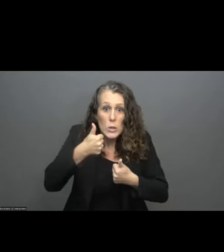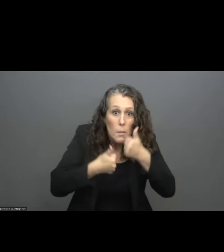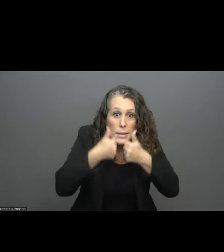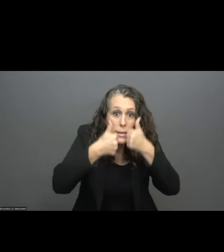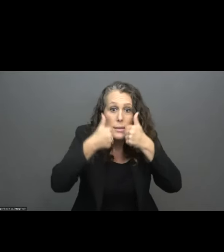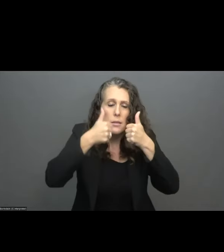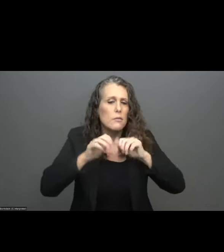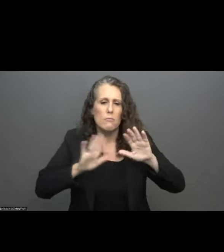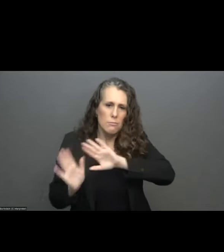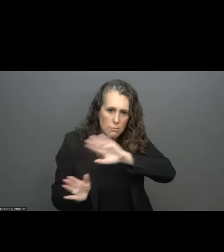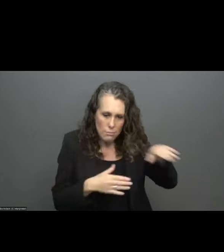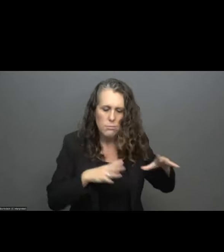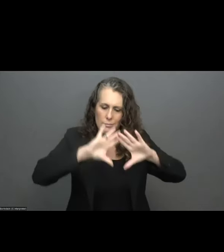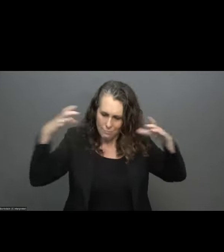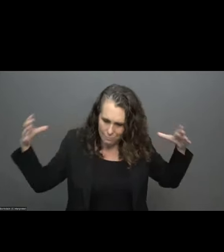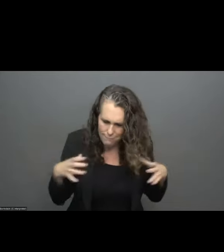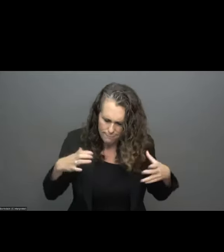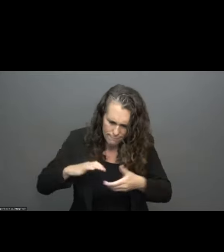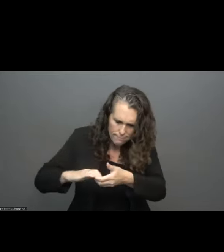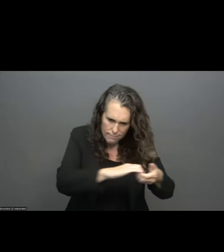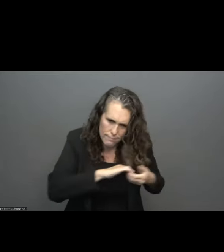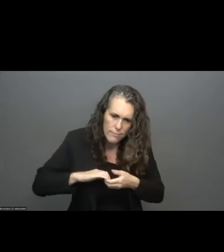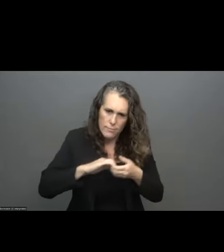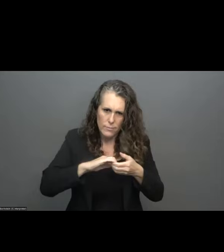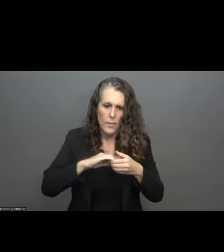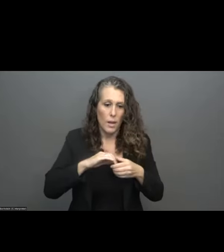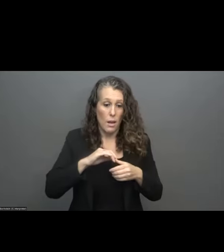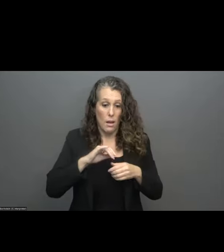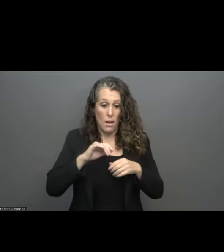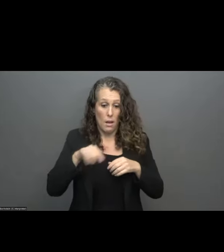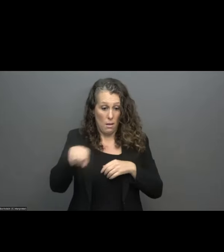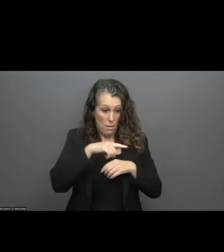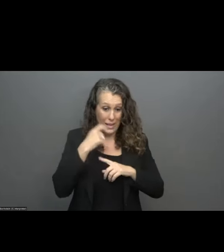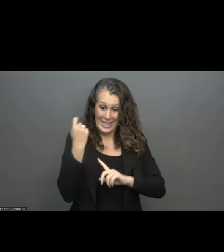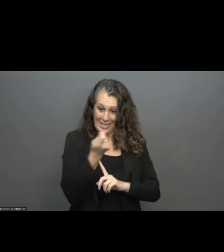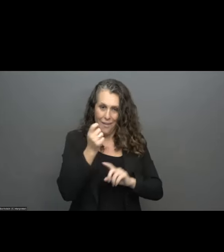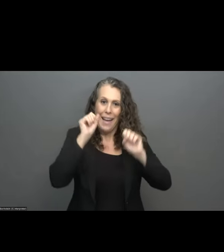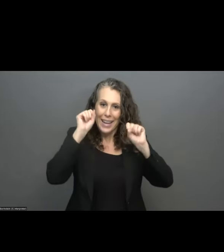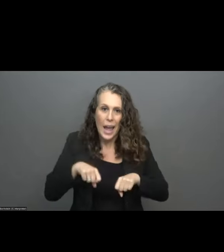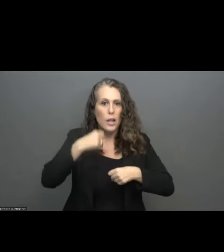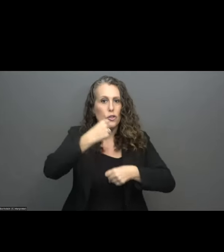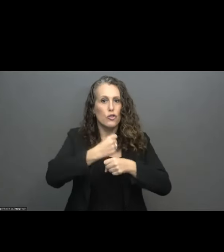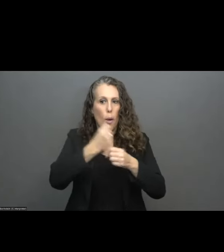benefit from creating job opportunities 09:54:12 as a disability inclusive in Africa,